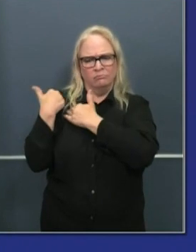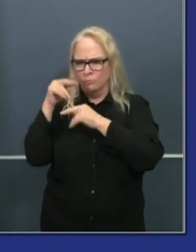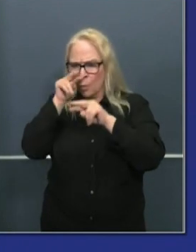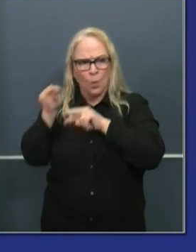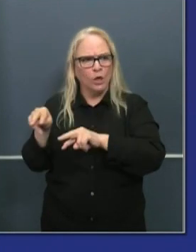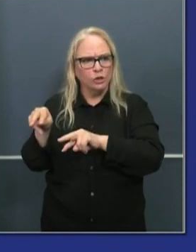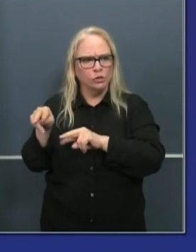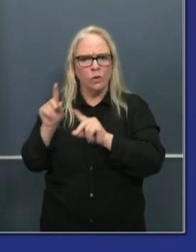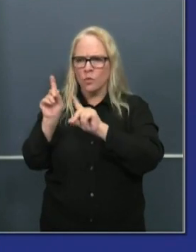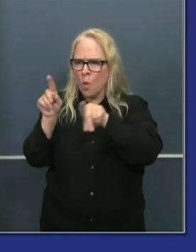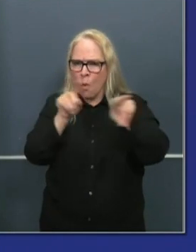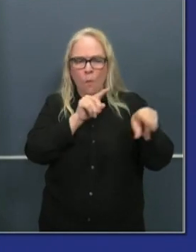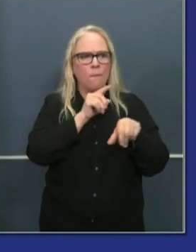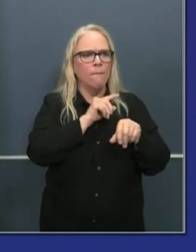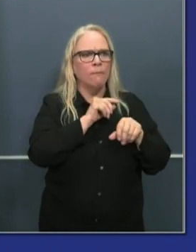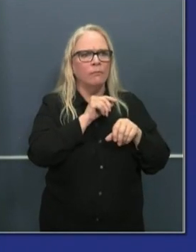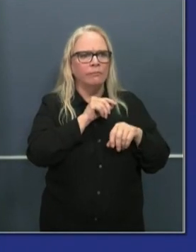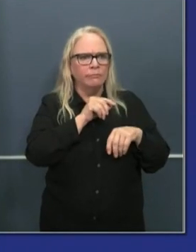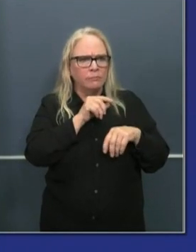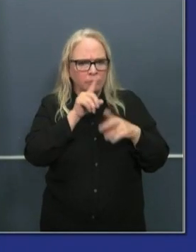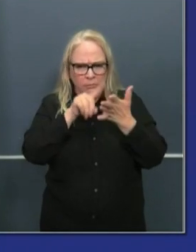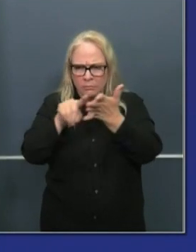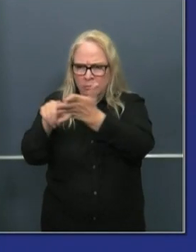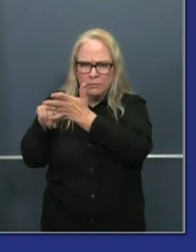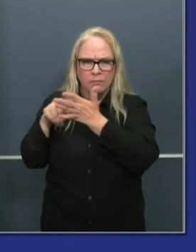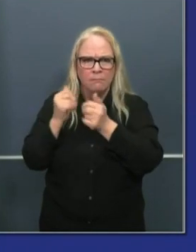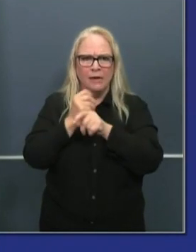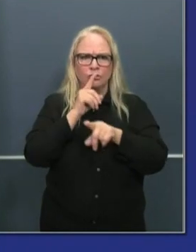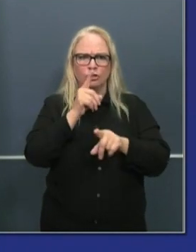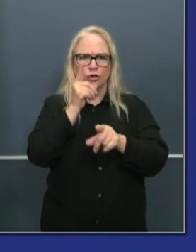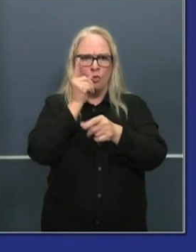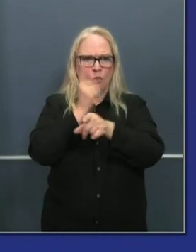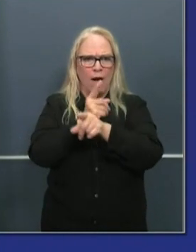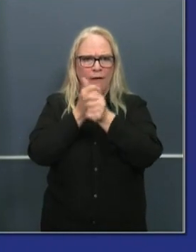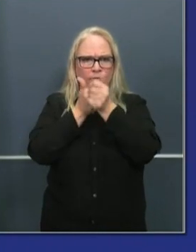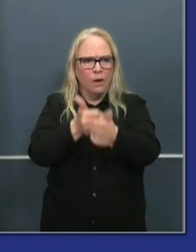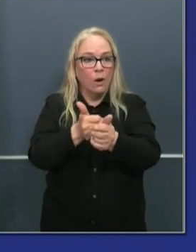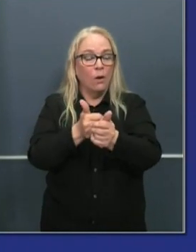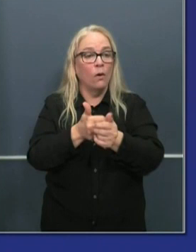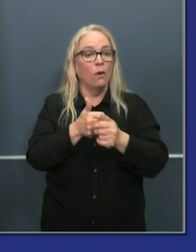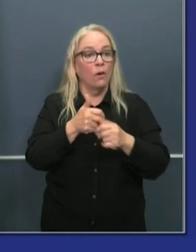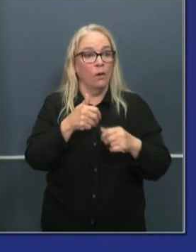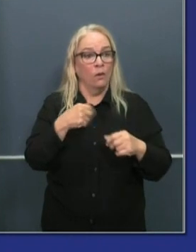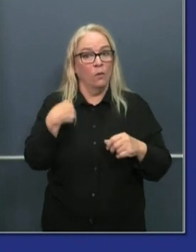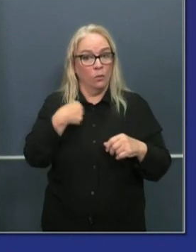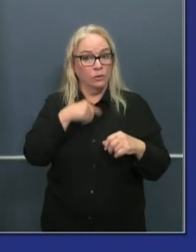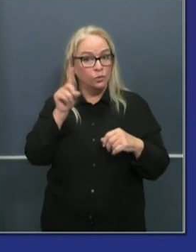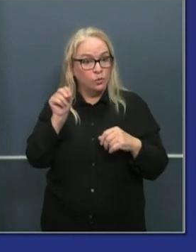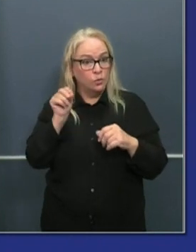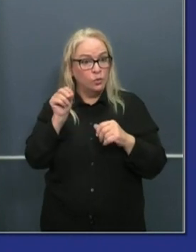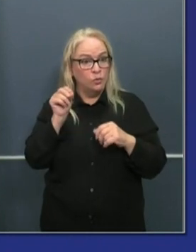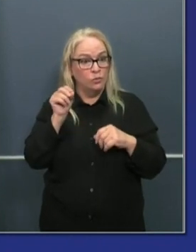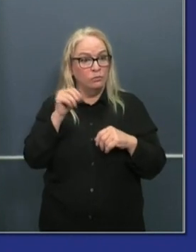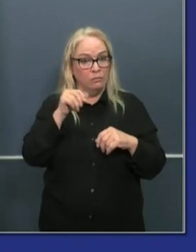THE LIST AND THE STRIKE TEAM OF SEVEN DIFFERENT AGENCIES AND A HANDFUL WE PUT ON THE SLIDE, BUT SEVEN DIFFERENT AGENCIES AS PART OF THE STRIKE TEAM WE PUT